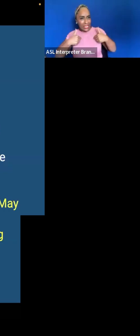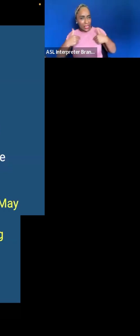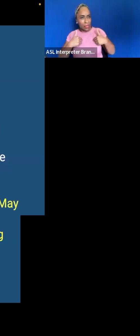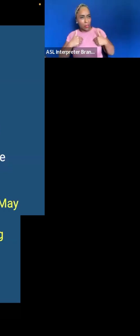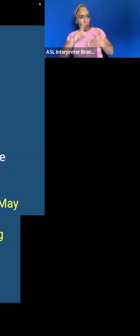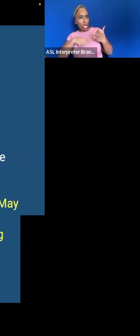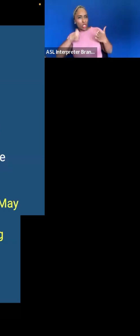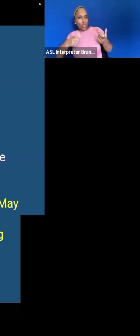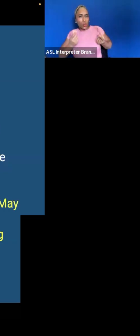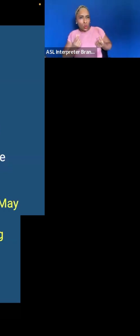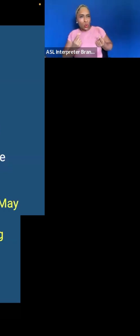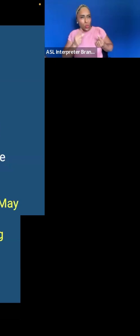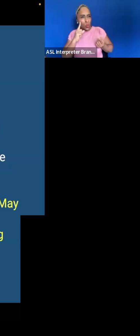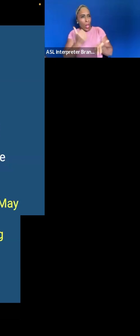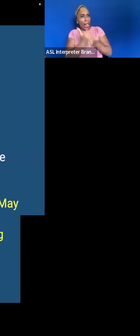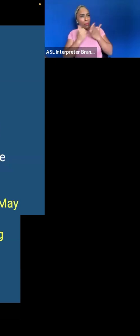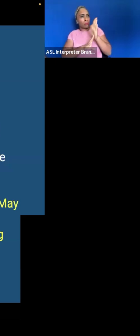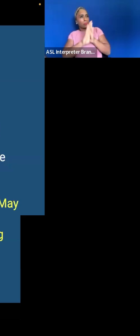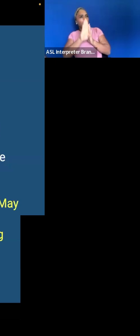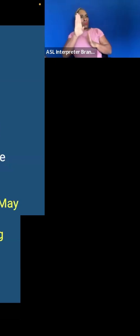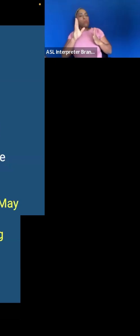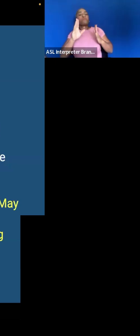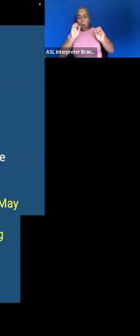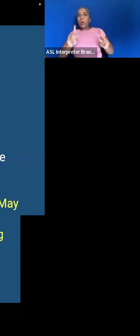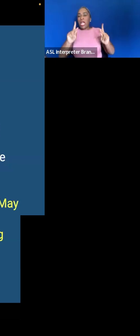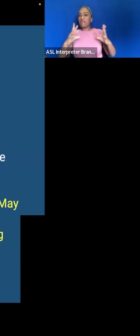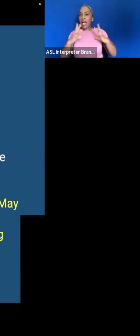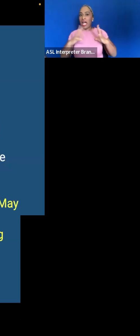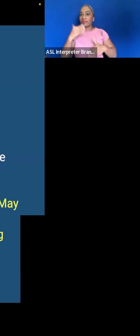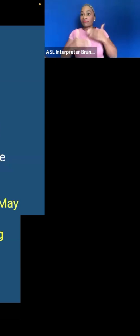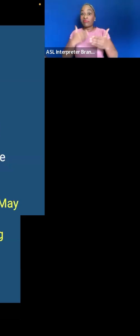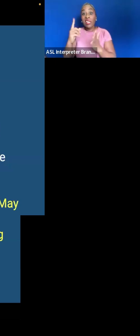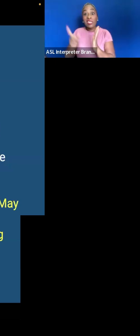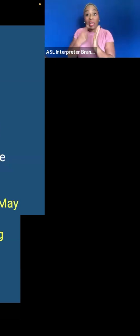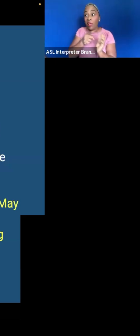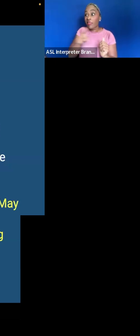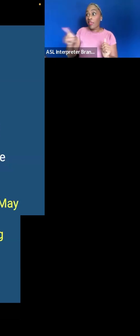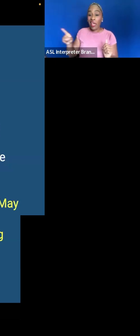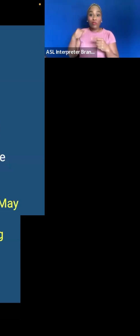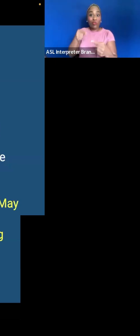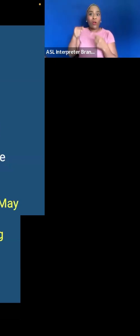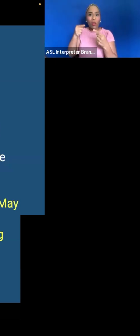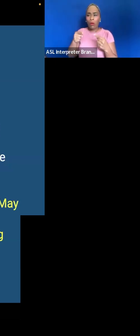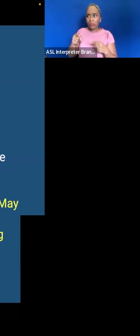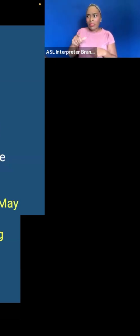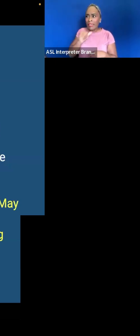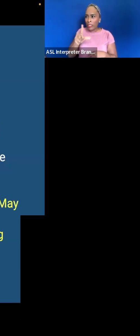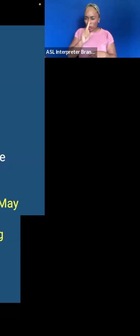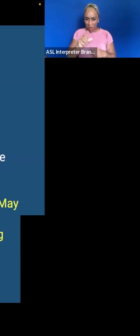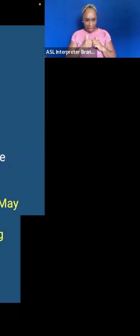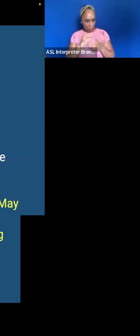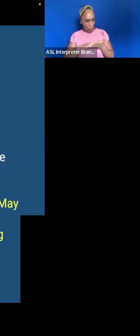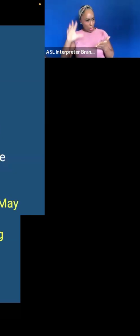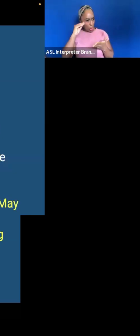And that's where our kiddos with LDs sometimes struggle is being aware of how they learn and those processes and what works best for them.